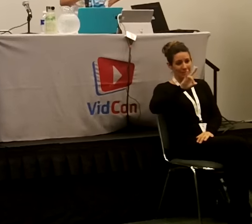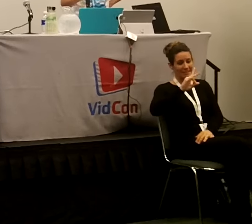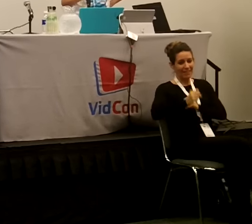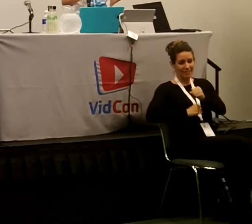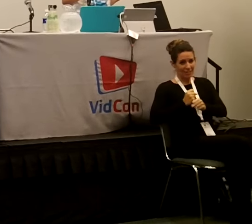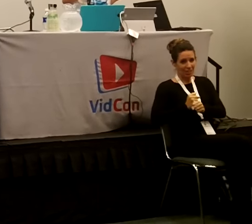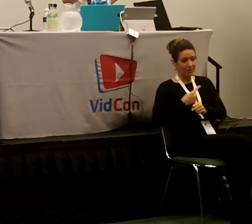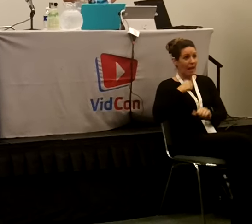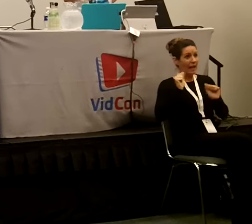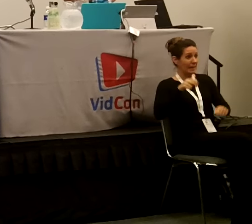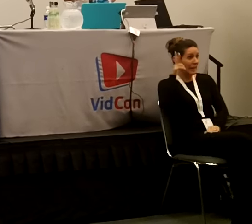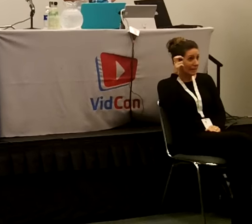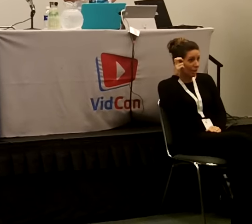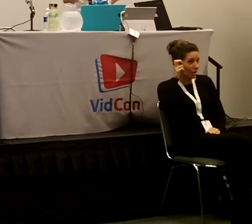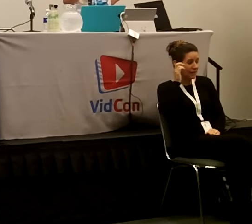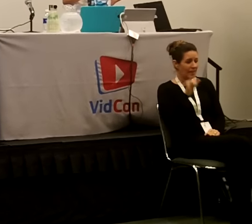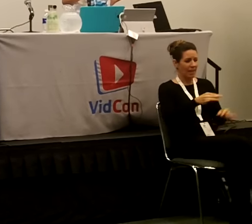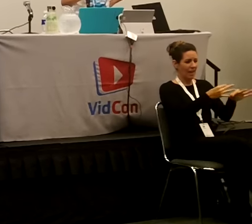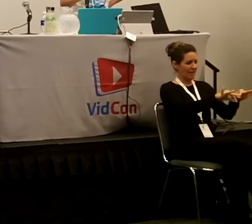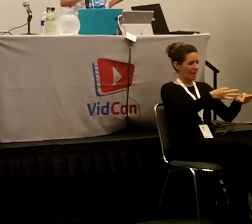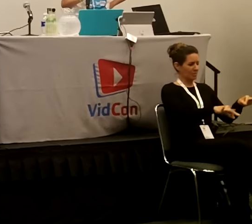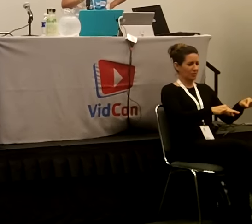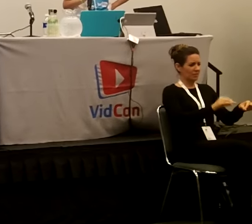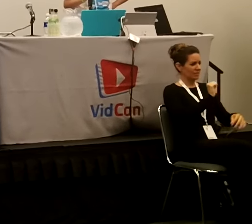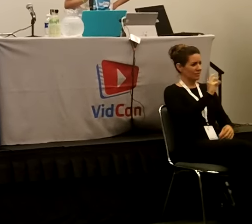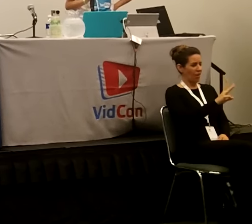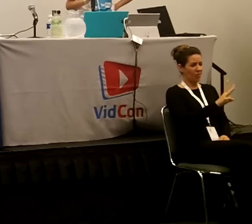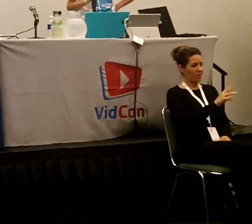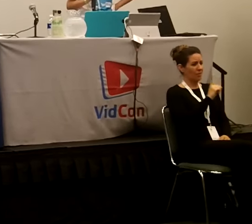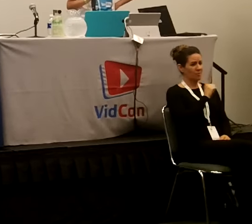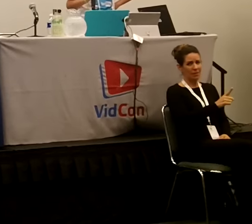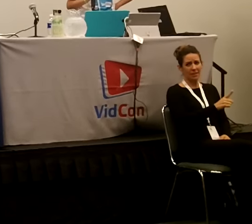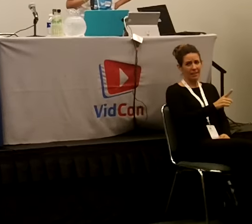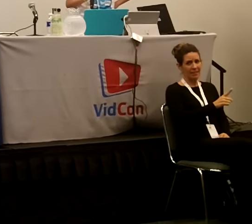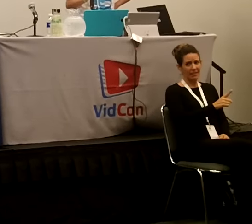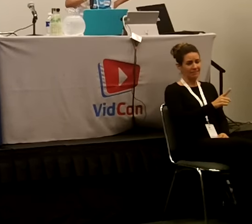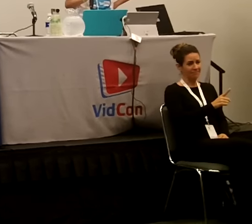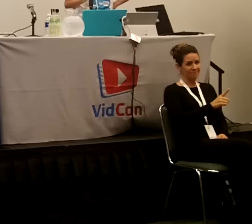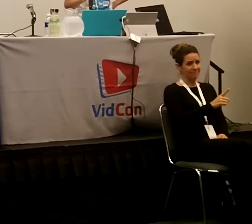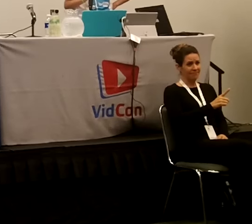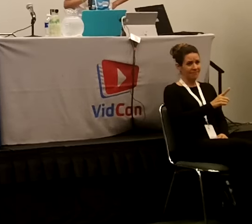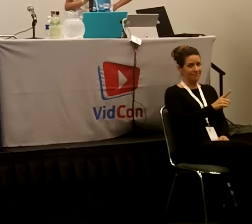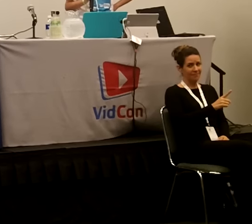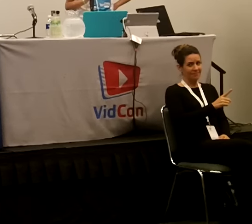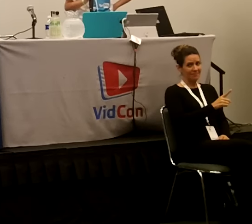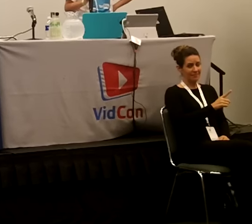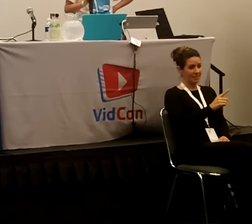and I can hear, that captioning software is sometimes, it's just a chore.